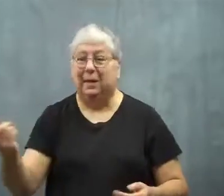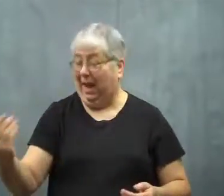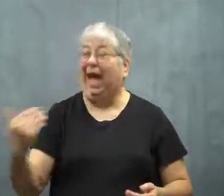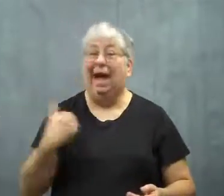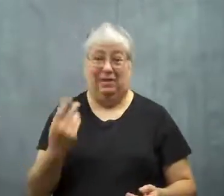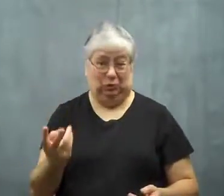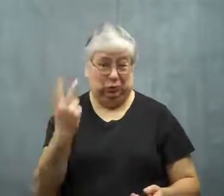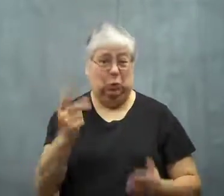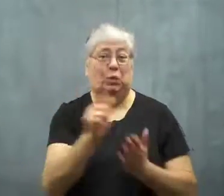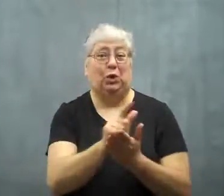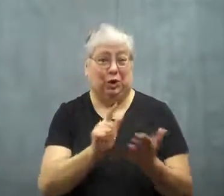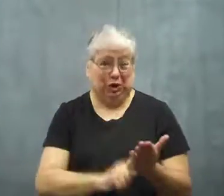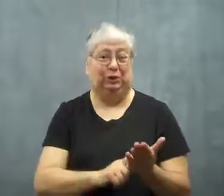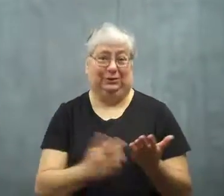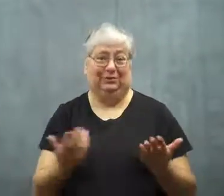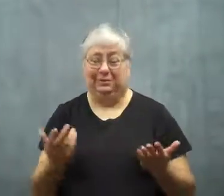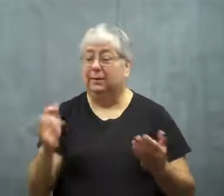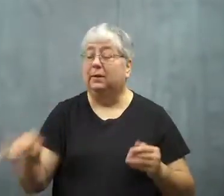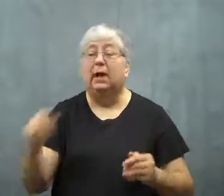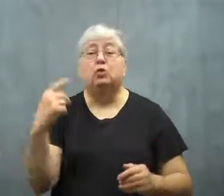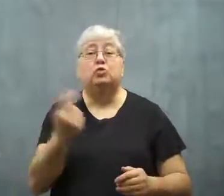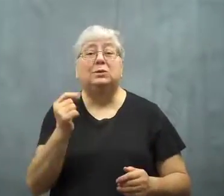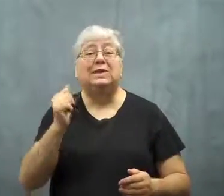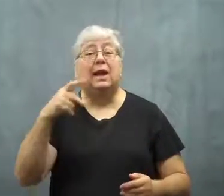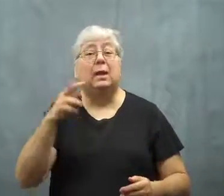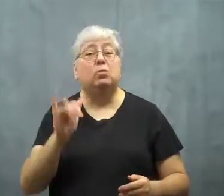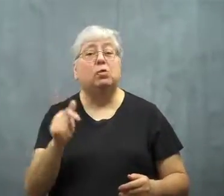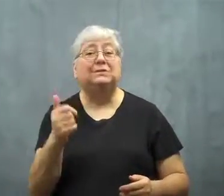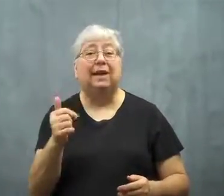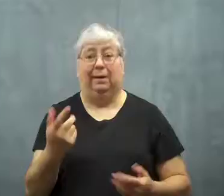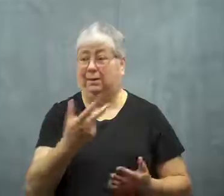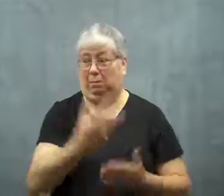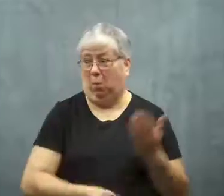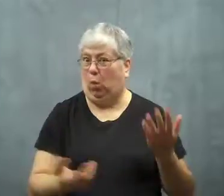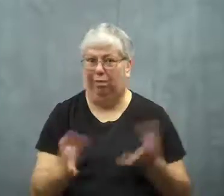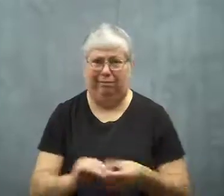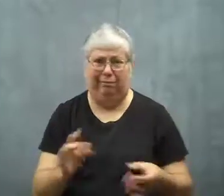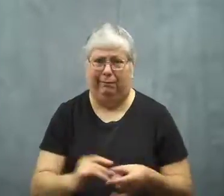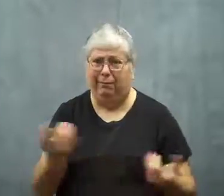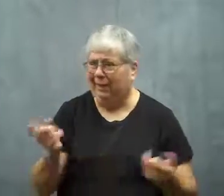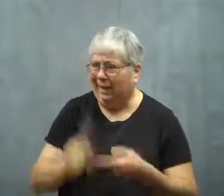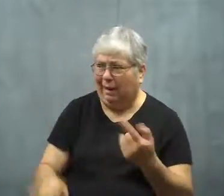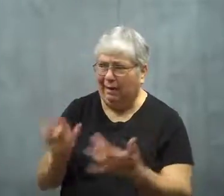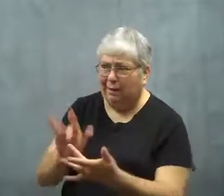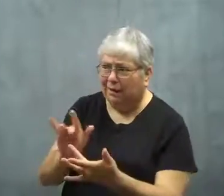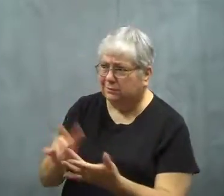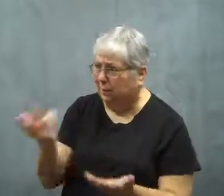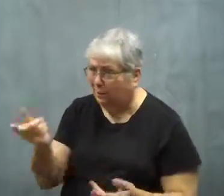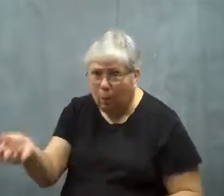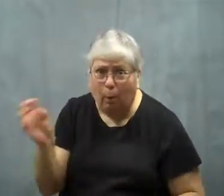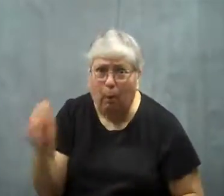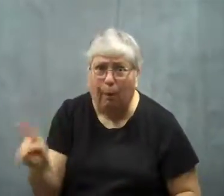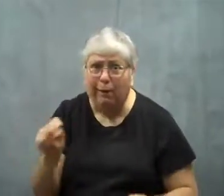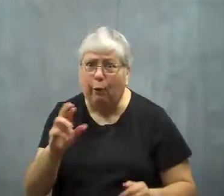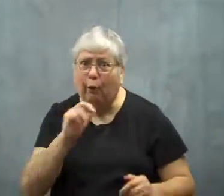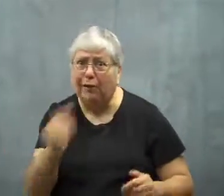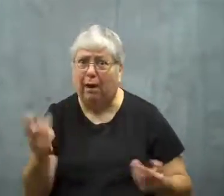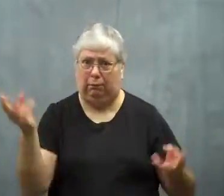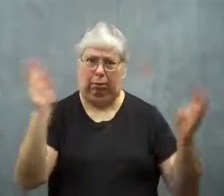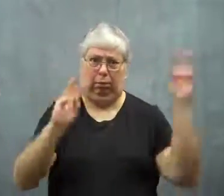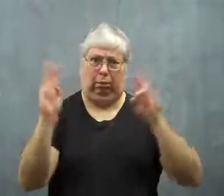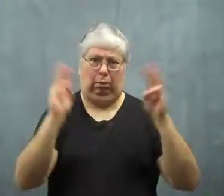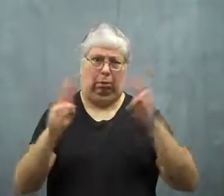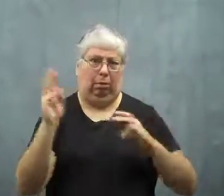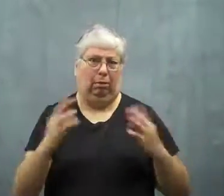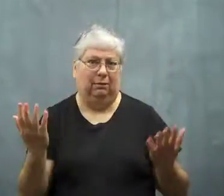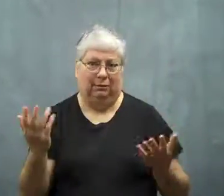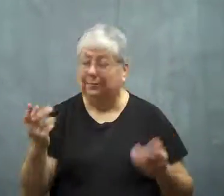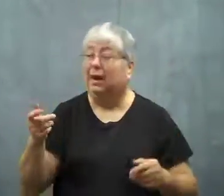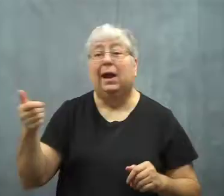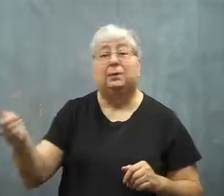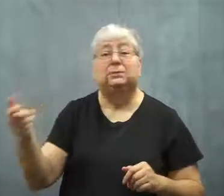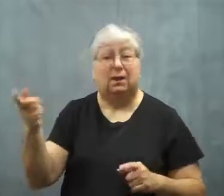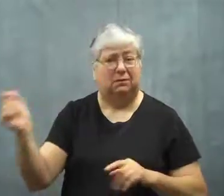He had two lawyers. On April 10, Tuesday, they said they had no contact with him.